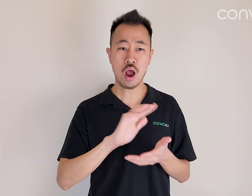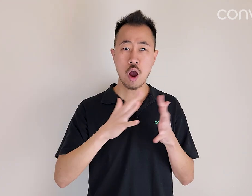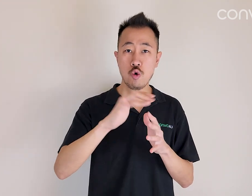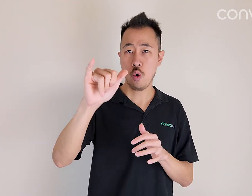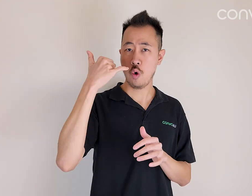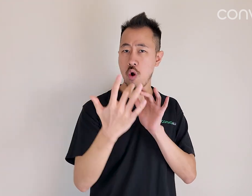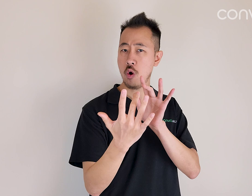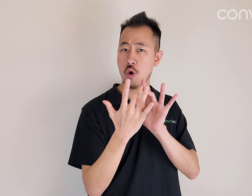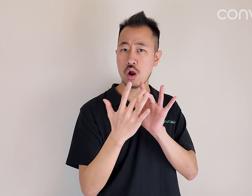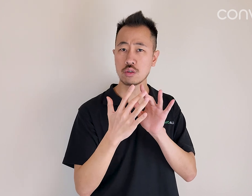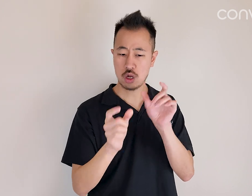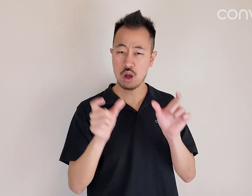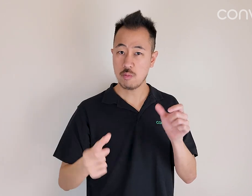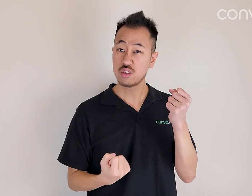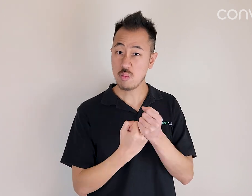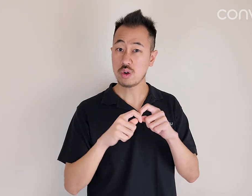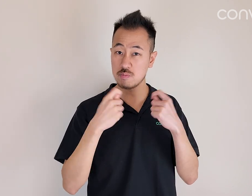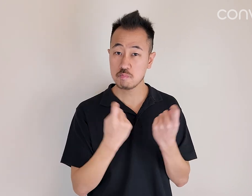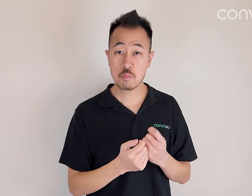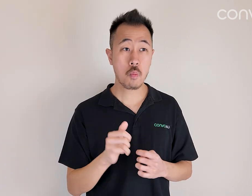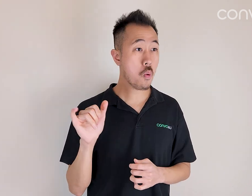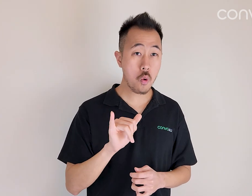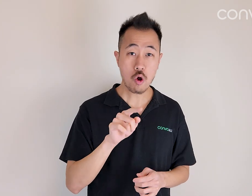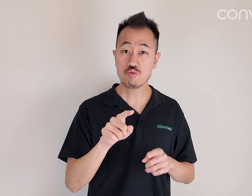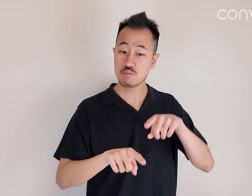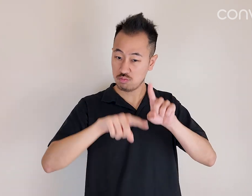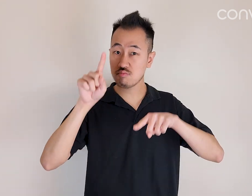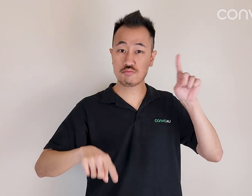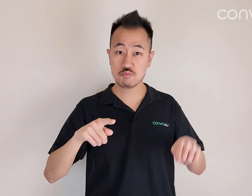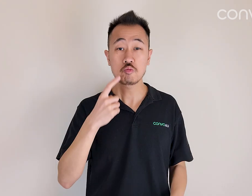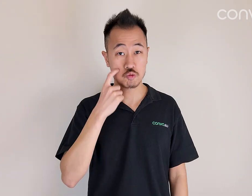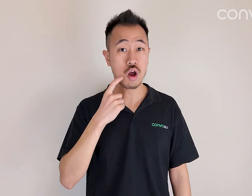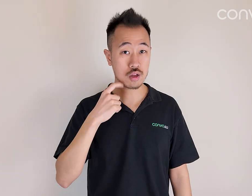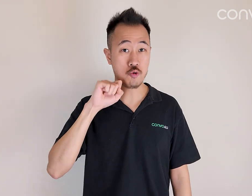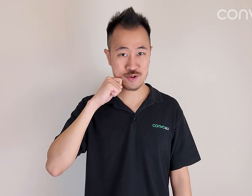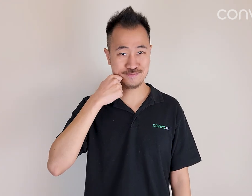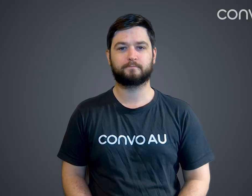You can use your phone app to call our customer support team or call a variety of different people and service providers.